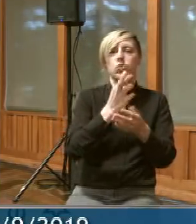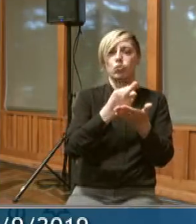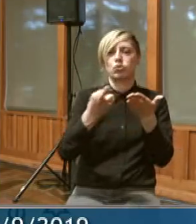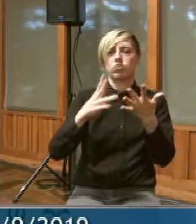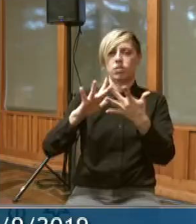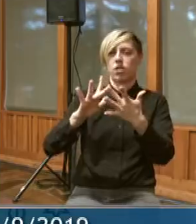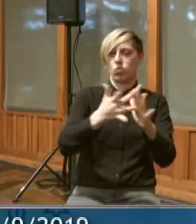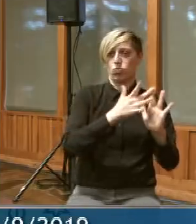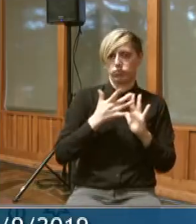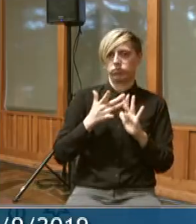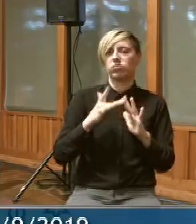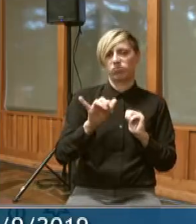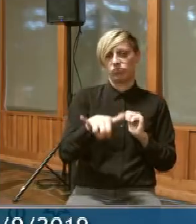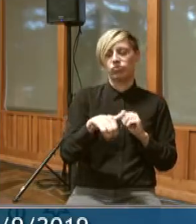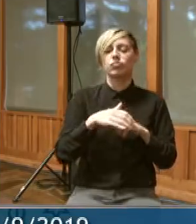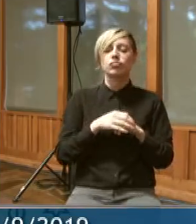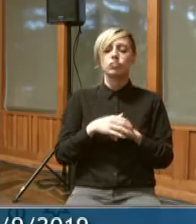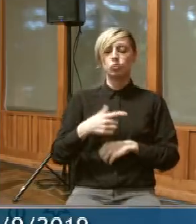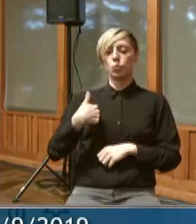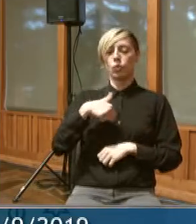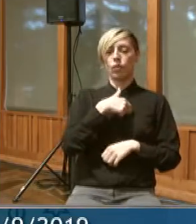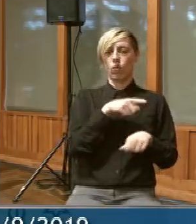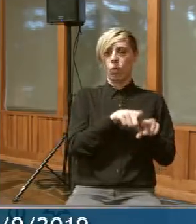PORTLAND. INCLUSIVE BUSINESS RESOURCE